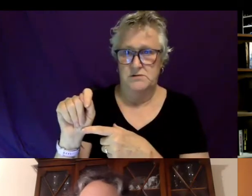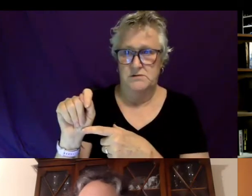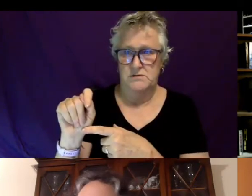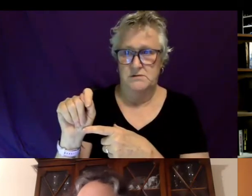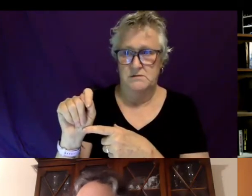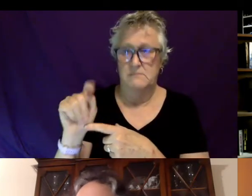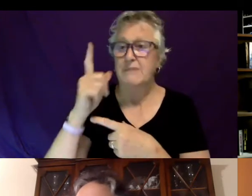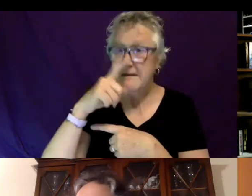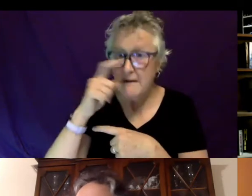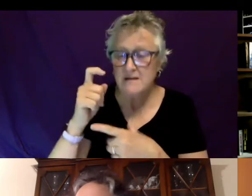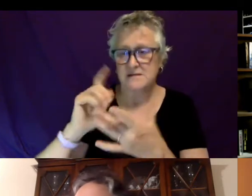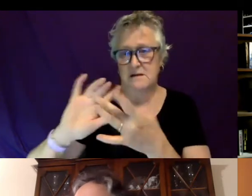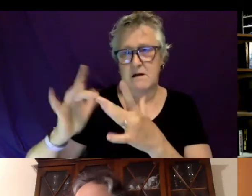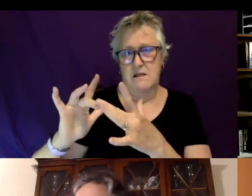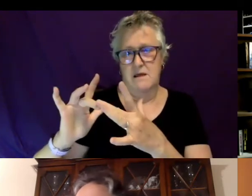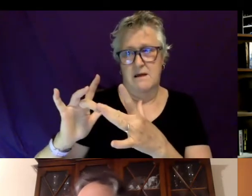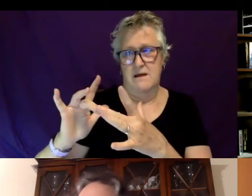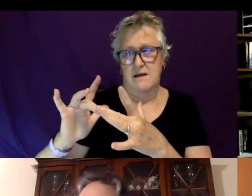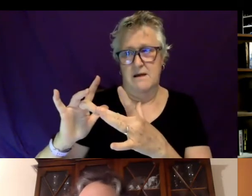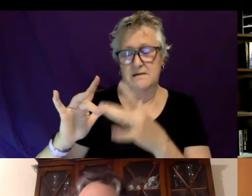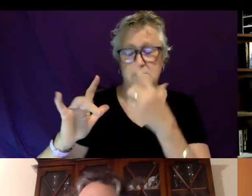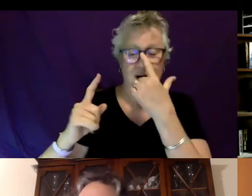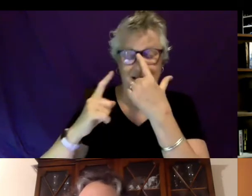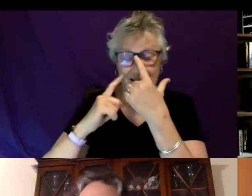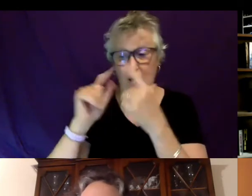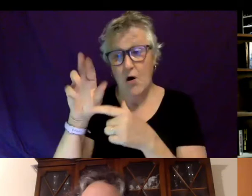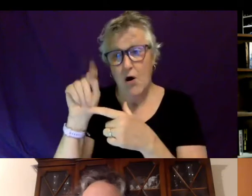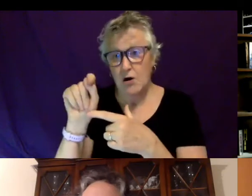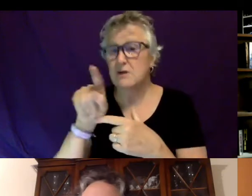So I think art is is getting out to a certain amount of the population.